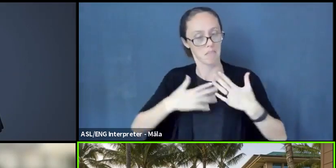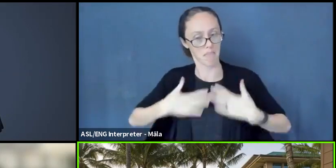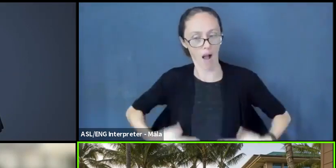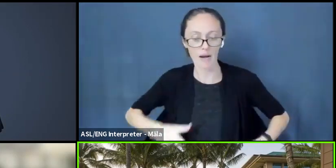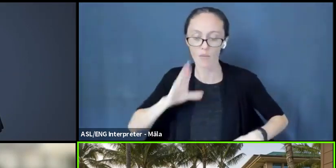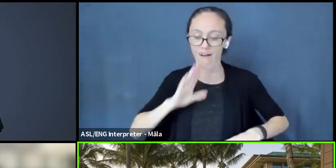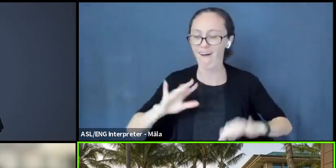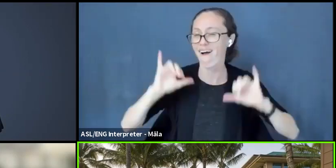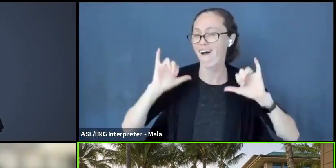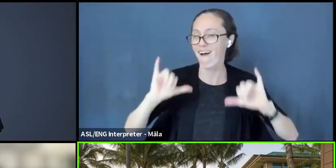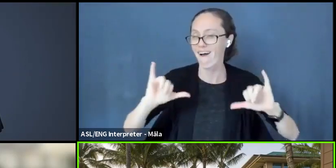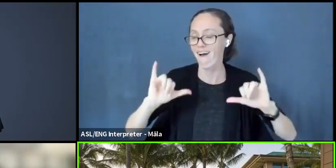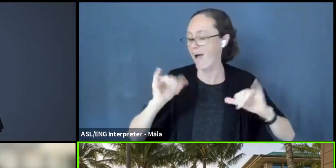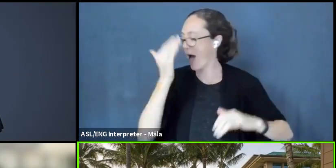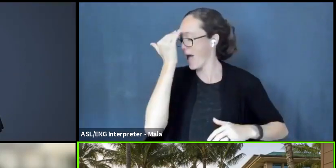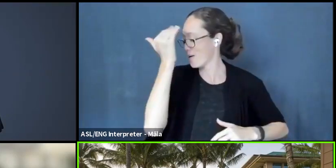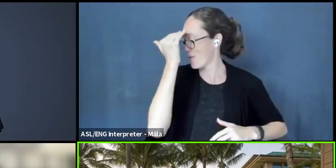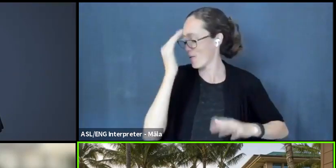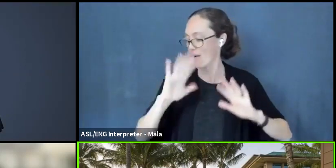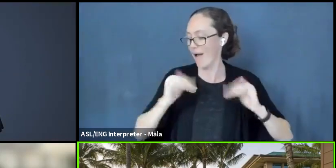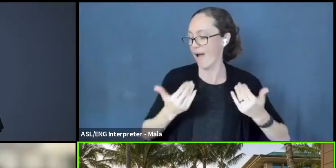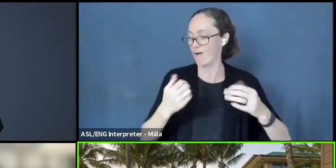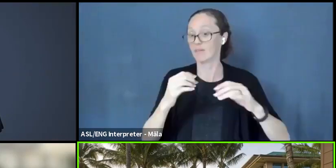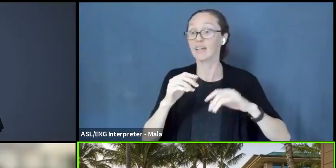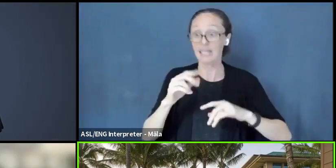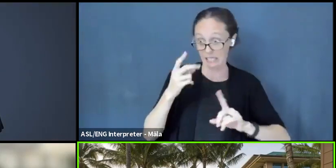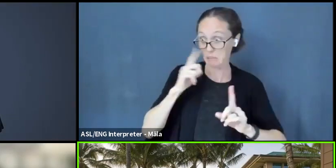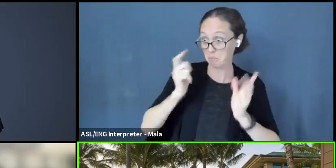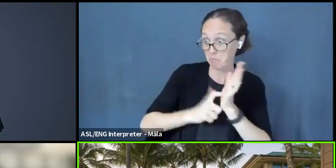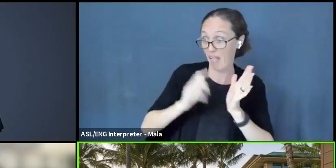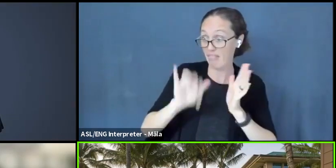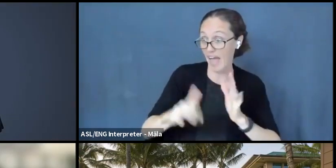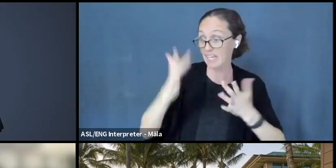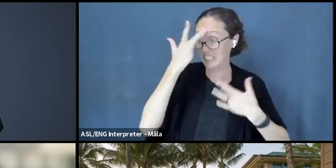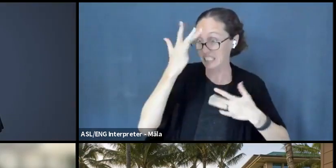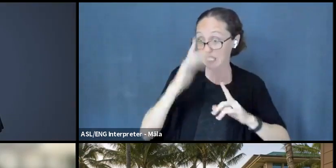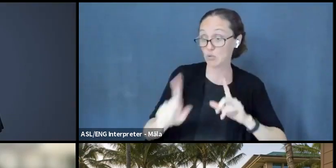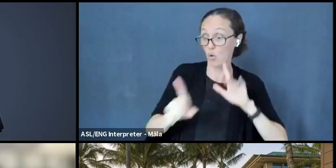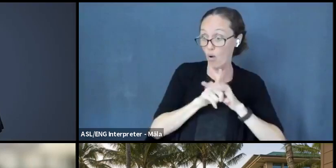of how to fight that disease.